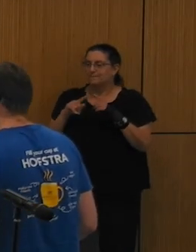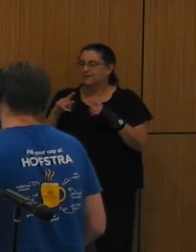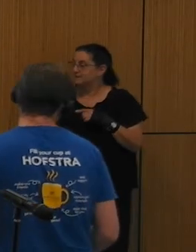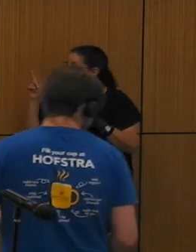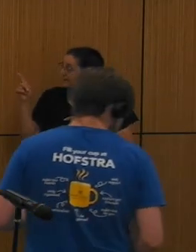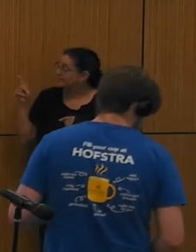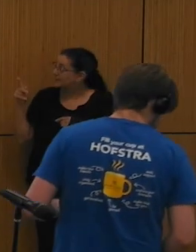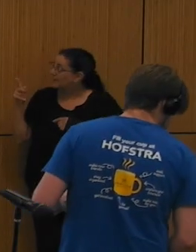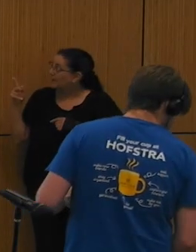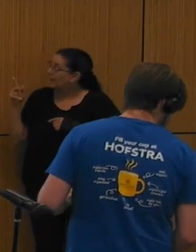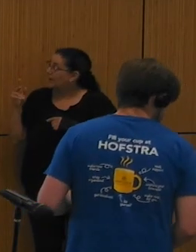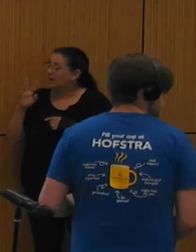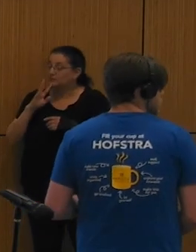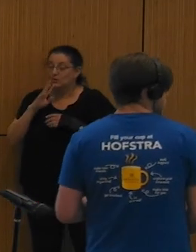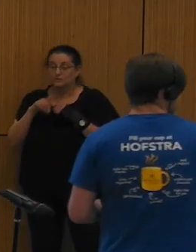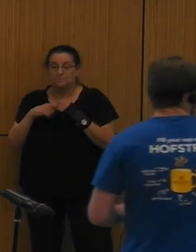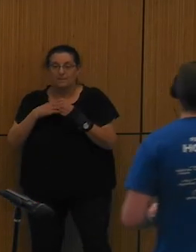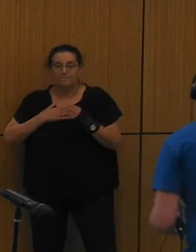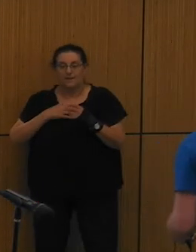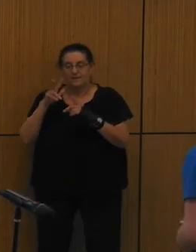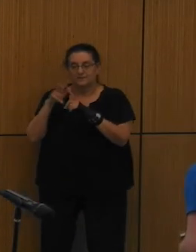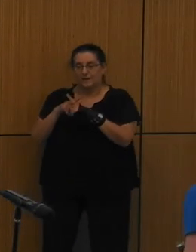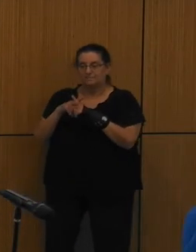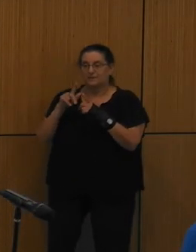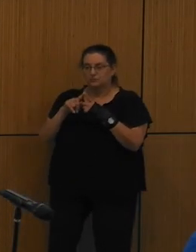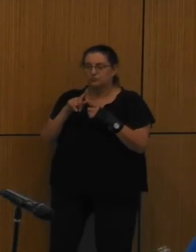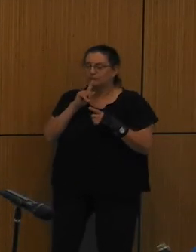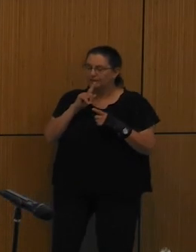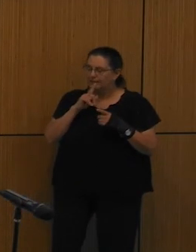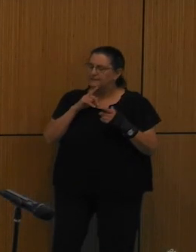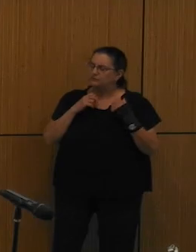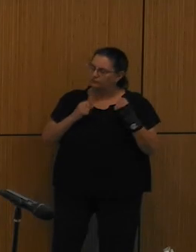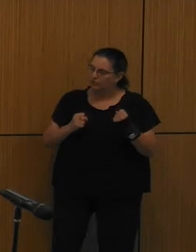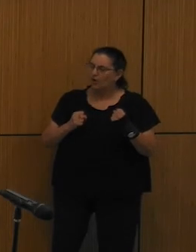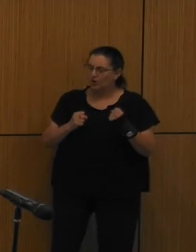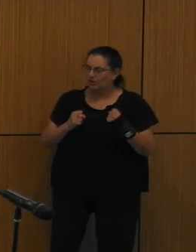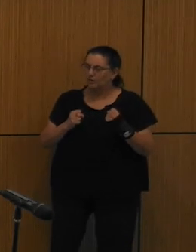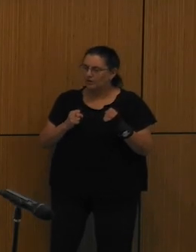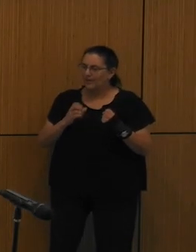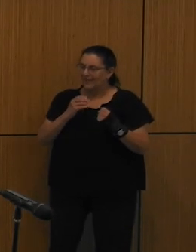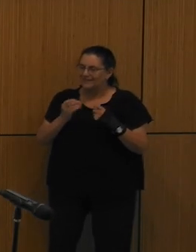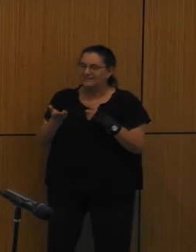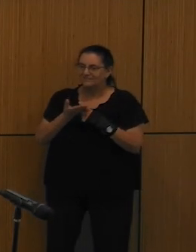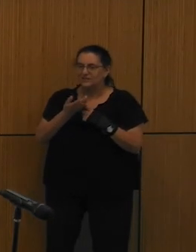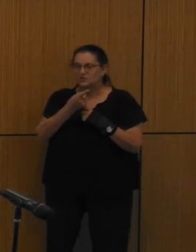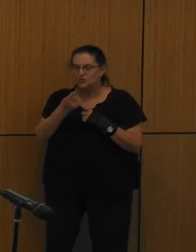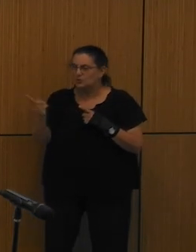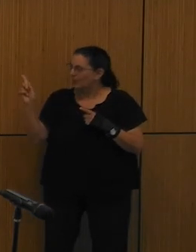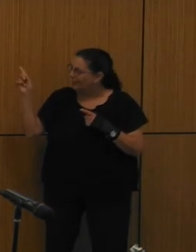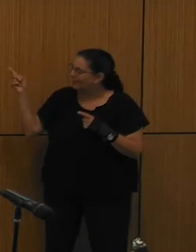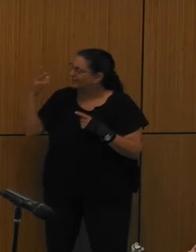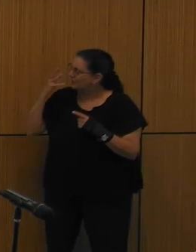And I took my assignment to heart of I had to, you know, convince you that they're beautiful because they're beautiful to me.